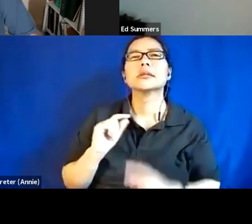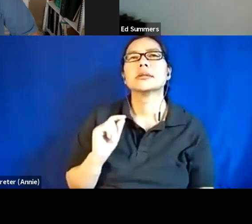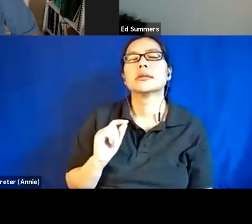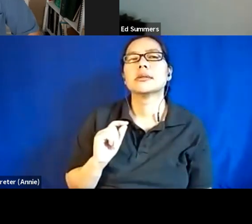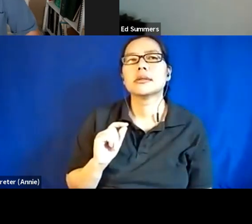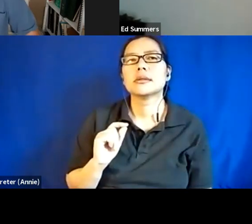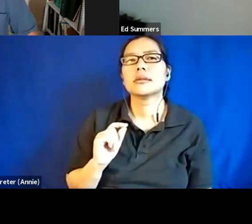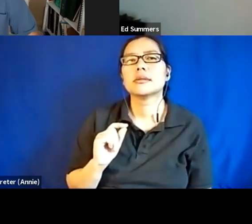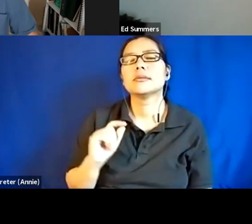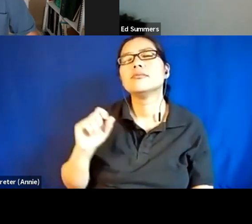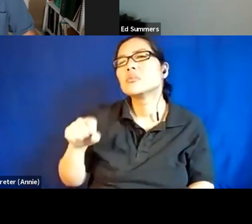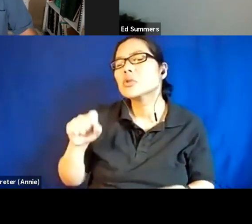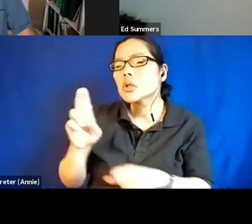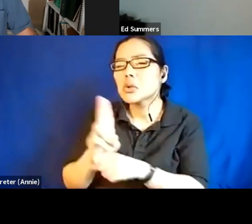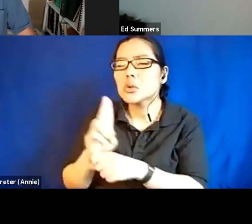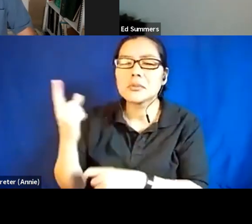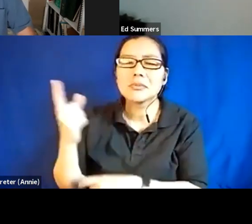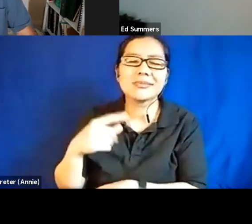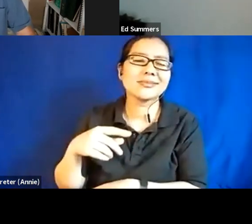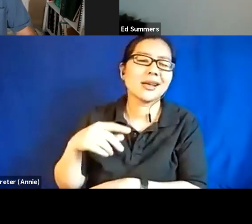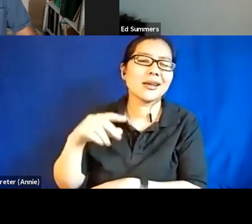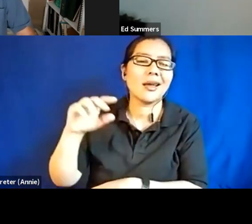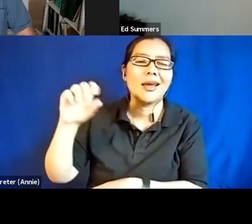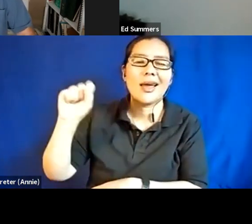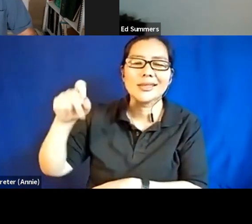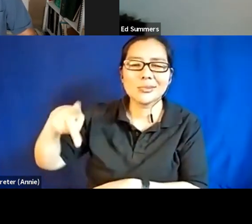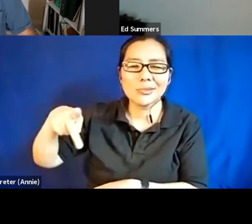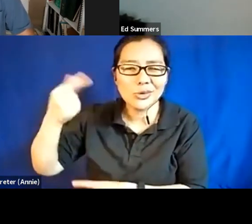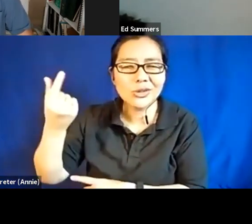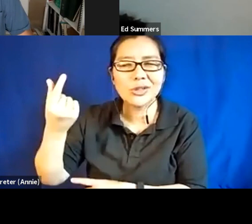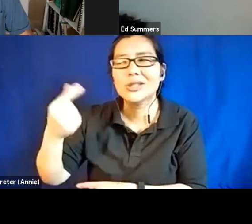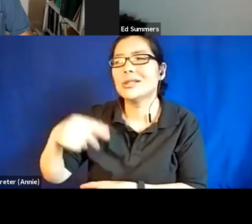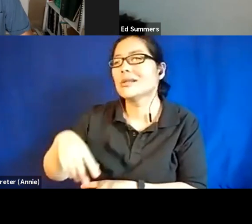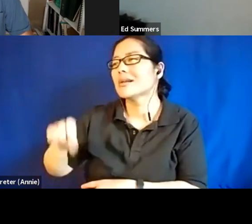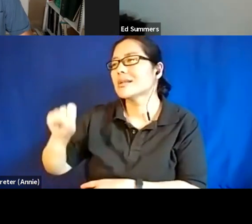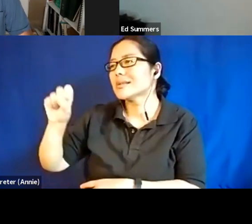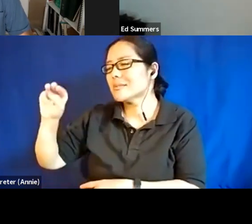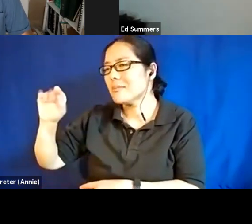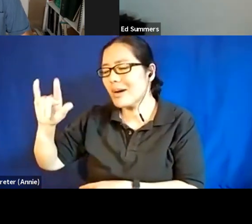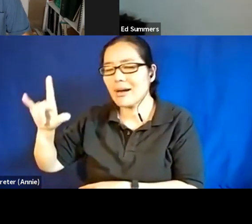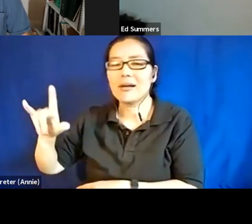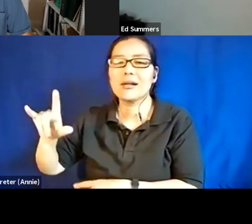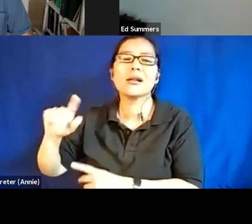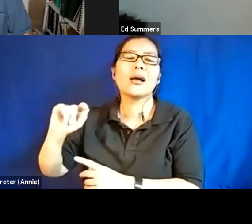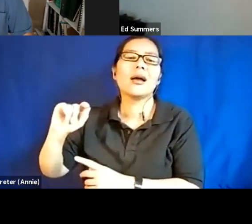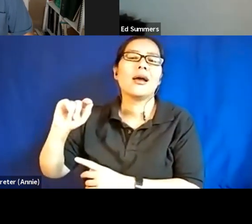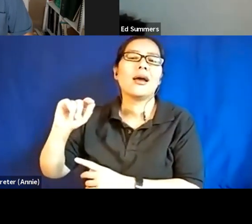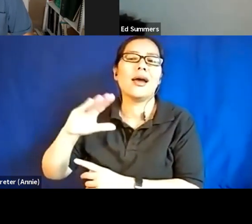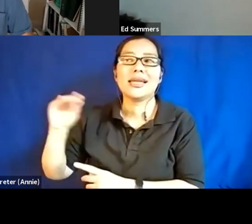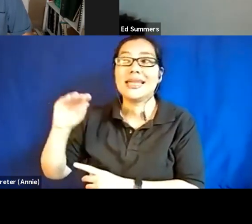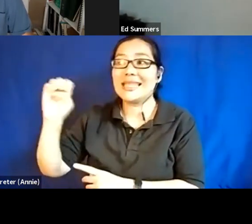things like SV G and smile and EPUB etc. to